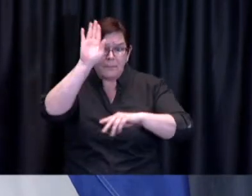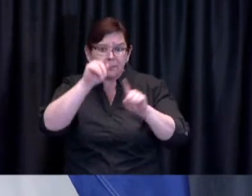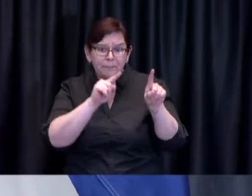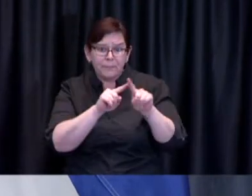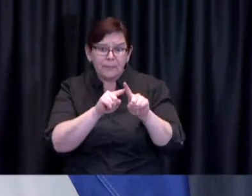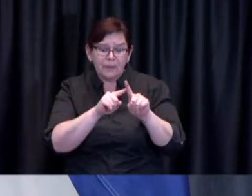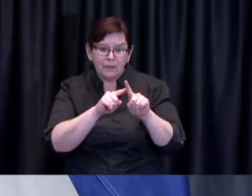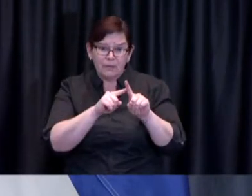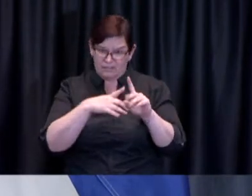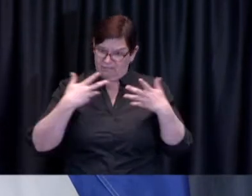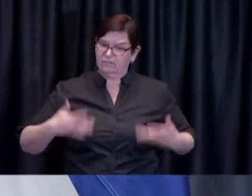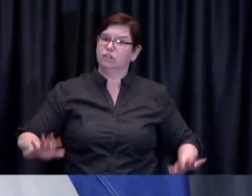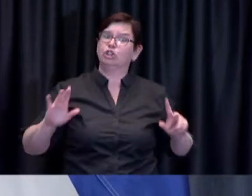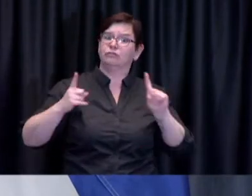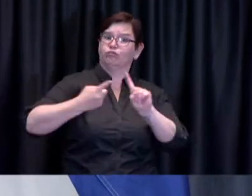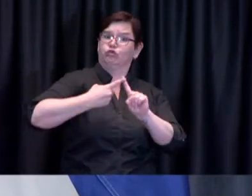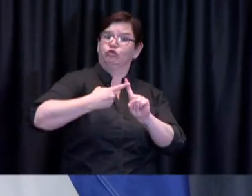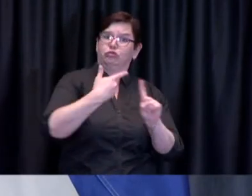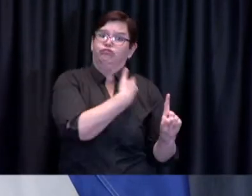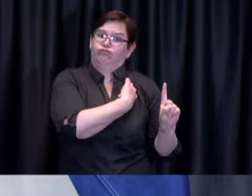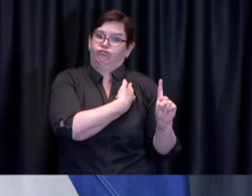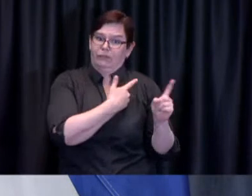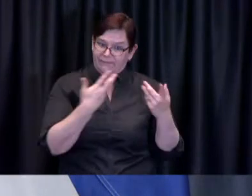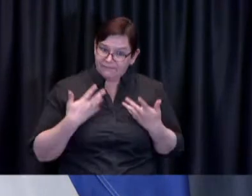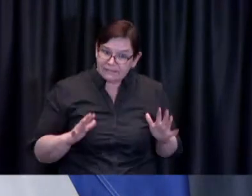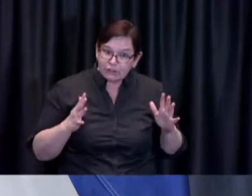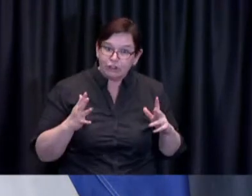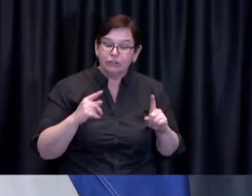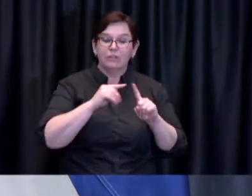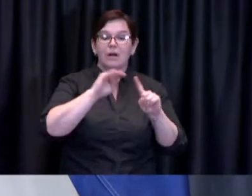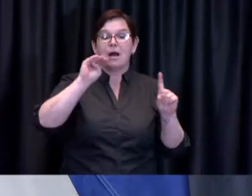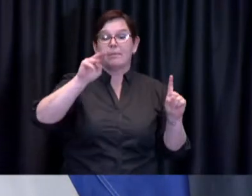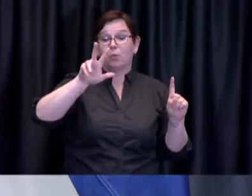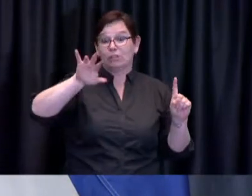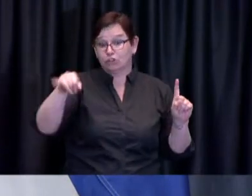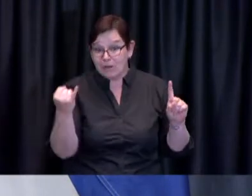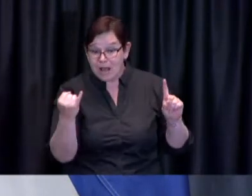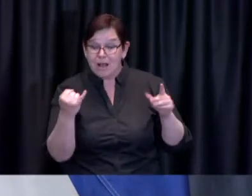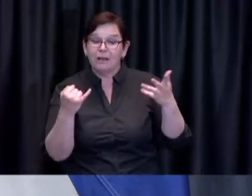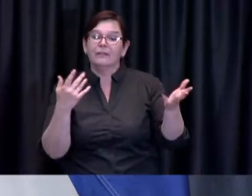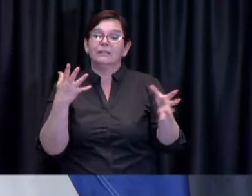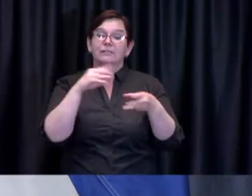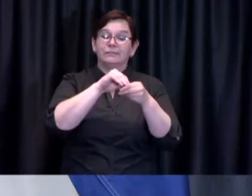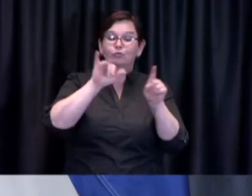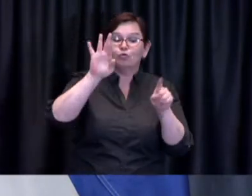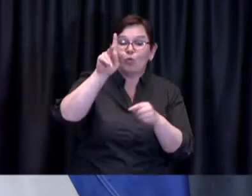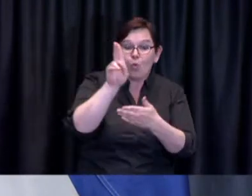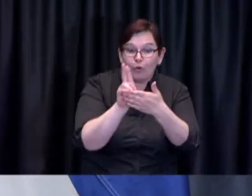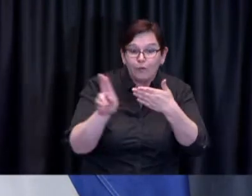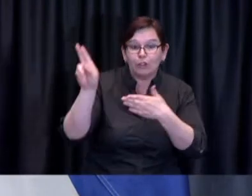vaccine the M3J postal code which includes York University heights in parts of Jane and Finch